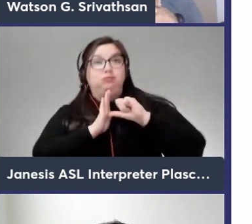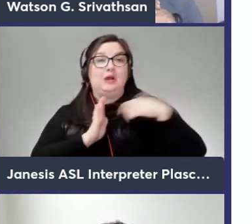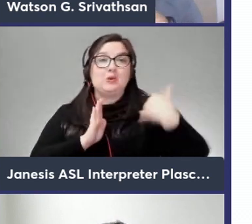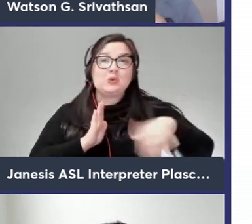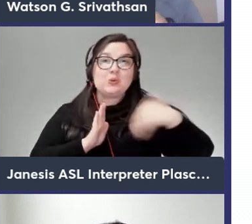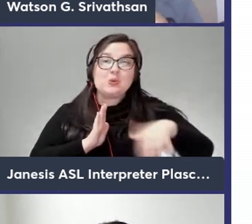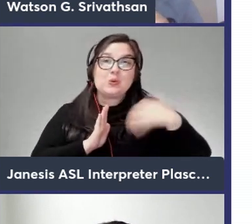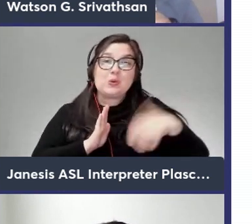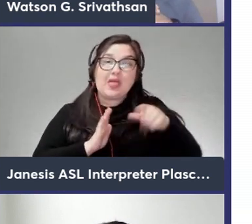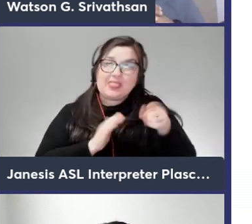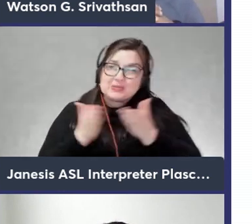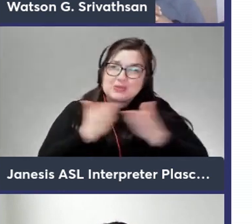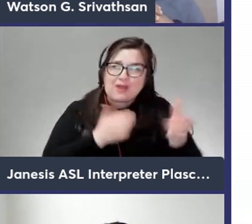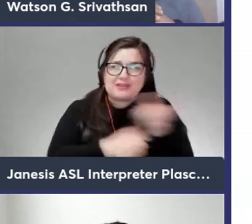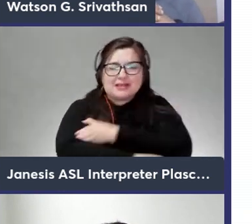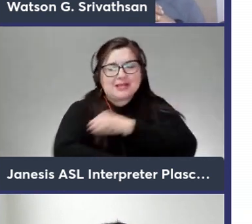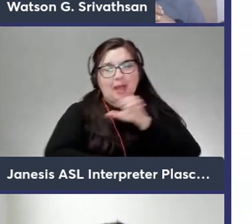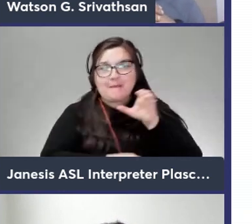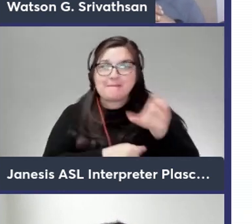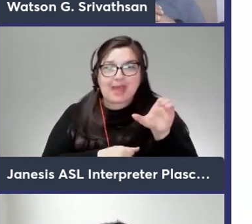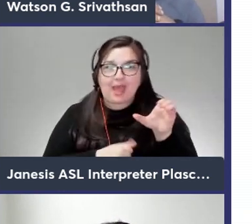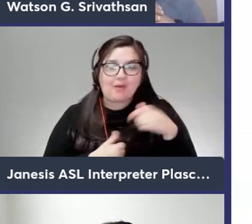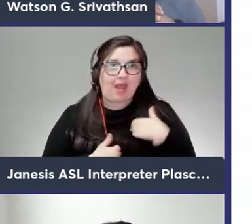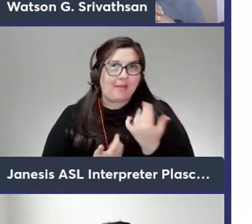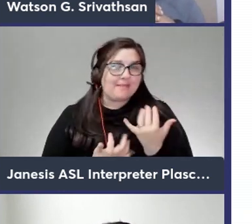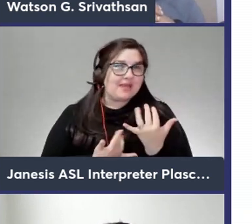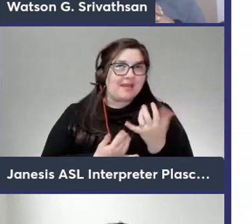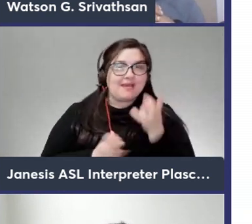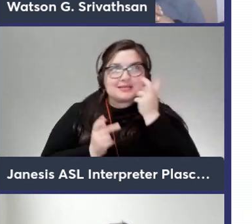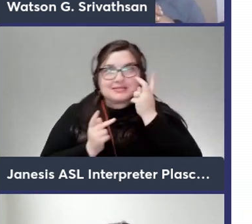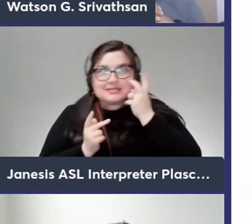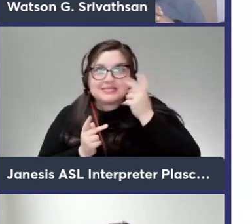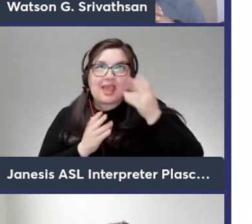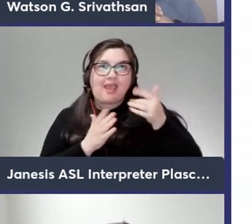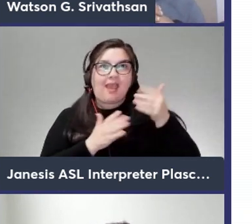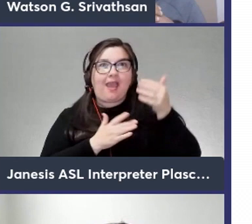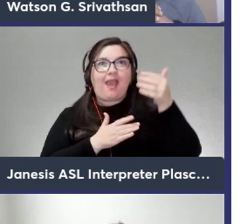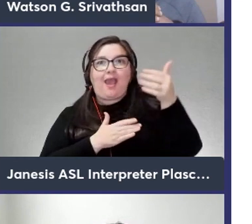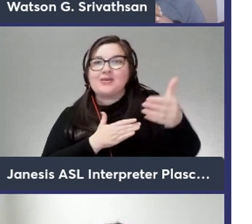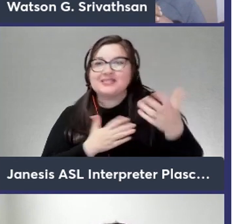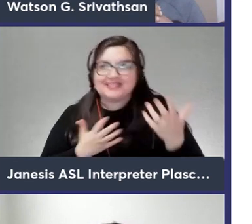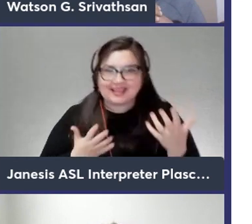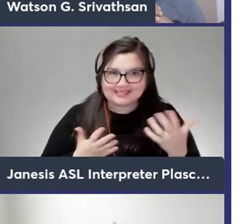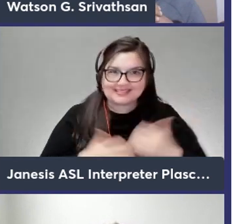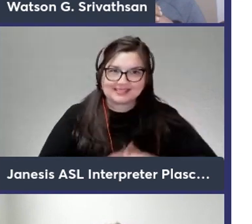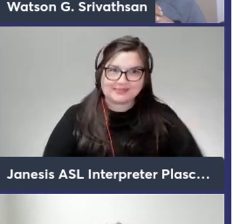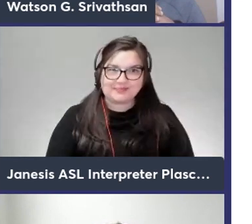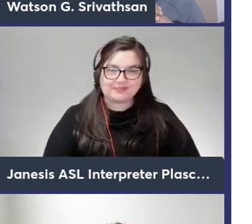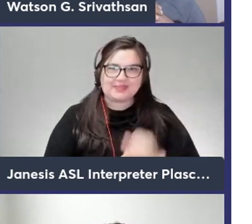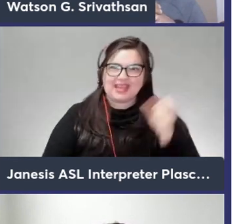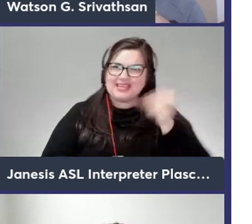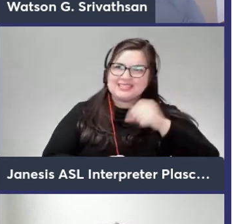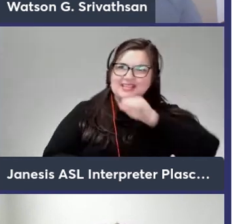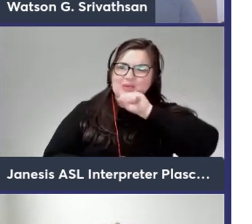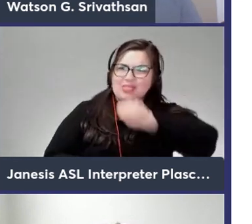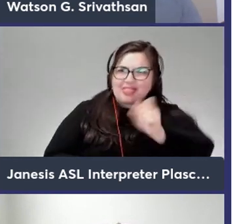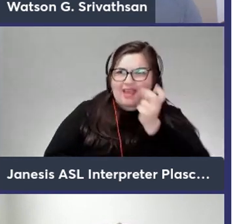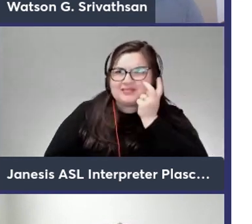and I can't wait to see where Translate goes from here. Yeah, I'd love to just see how our audience